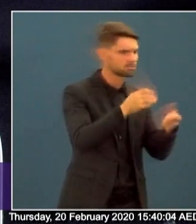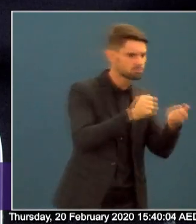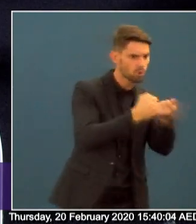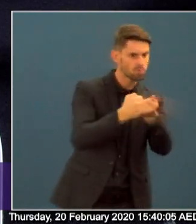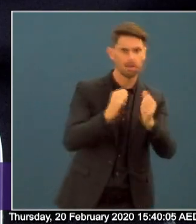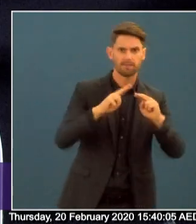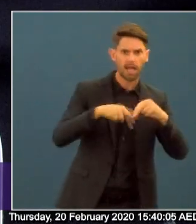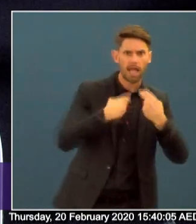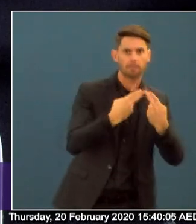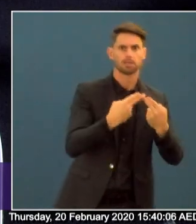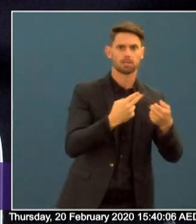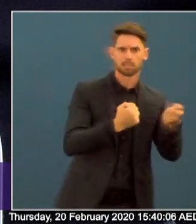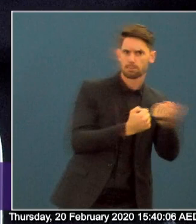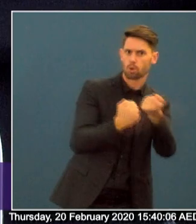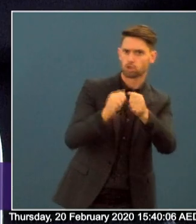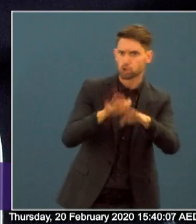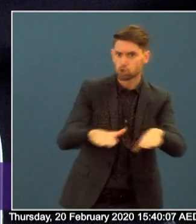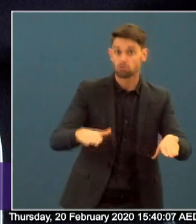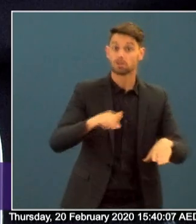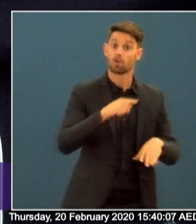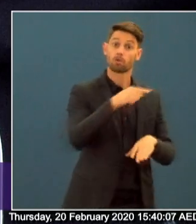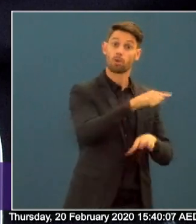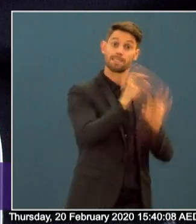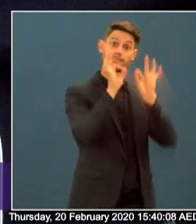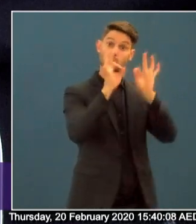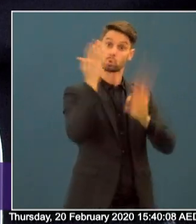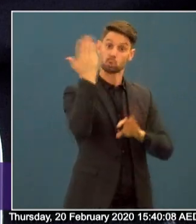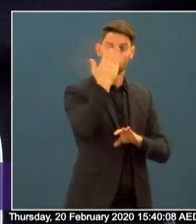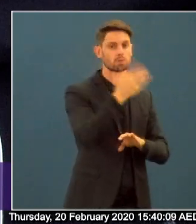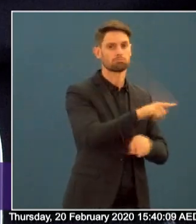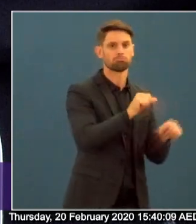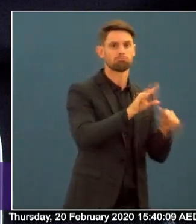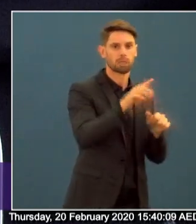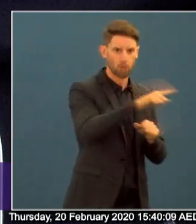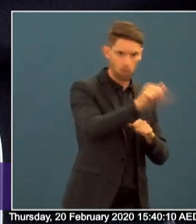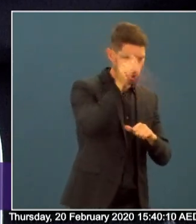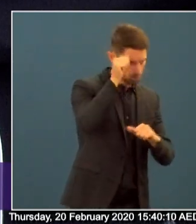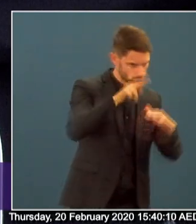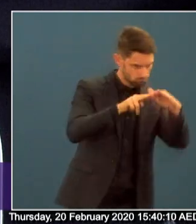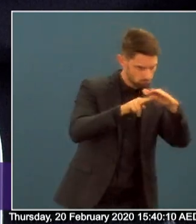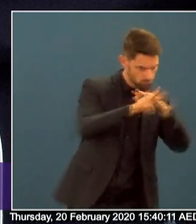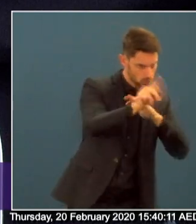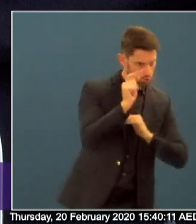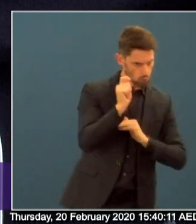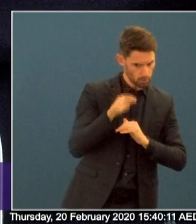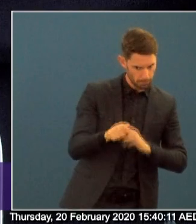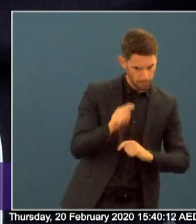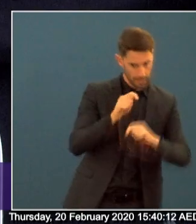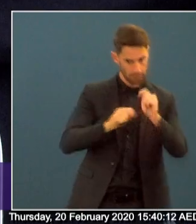And one of the roles that I've experienced these schools providing is anticipatory care leading up to the time the children will be leaving school.